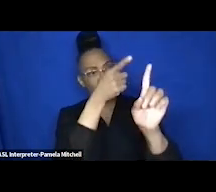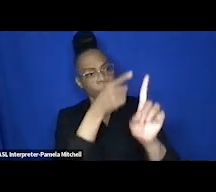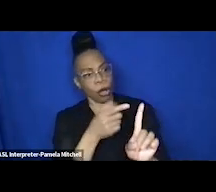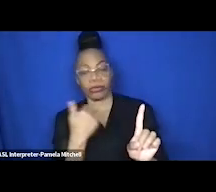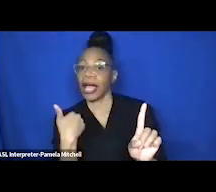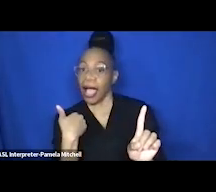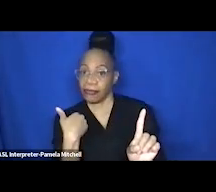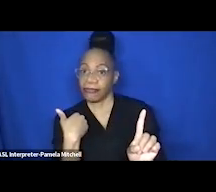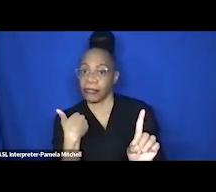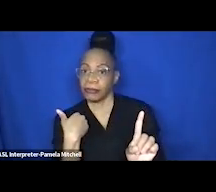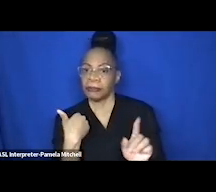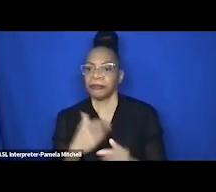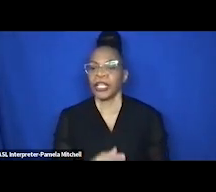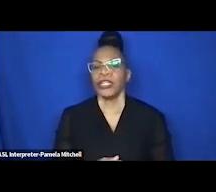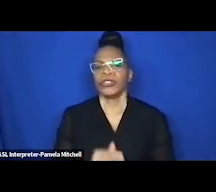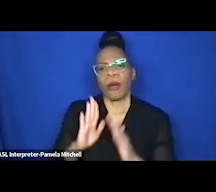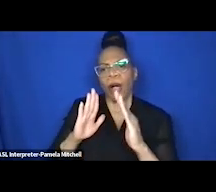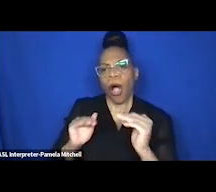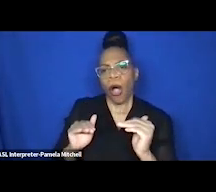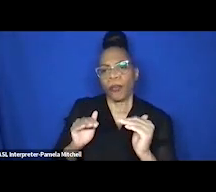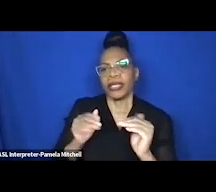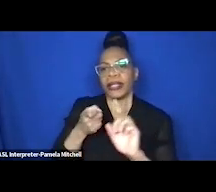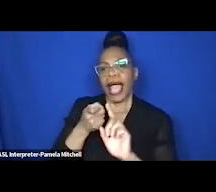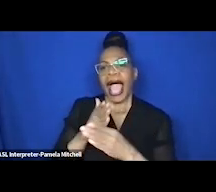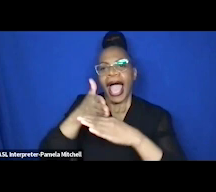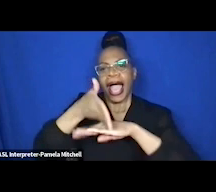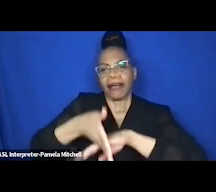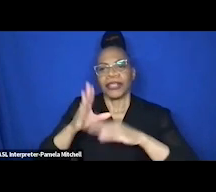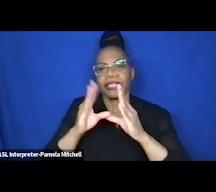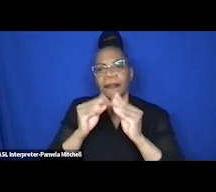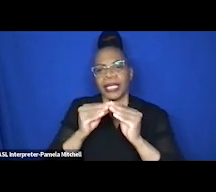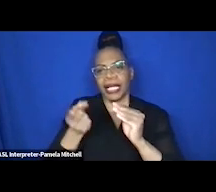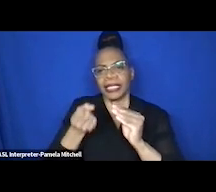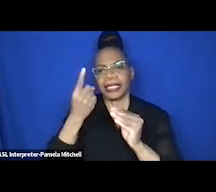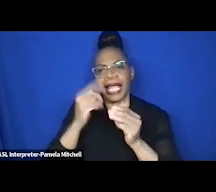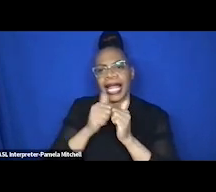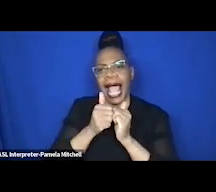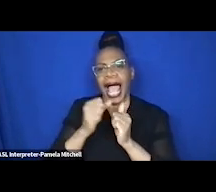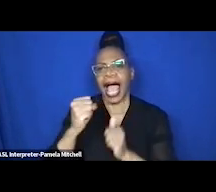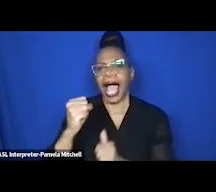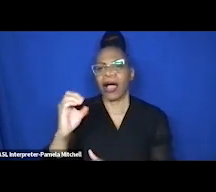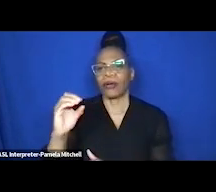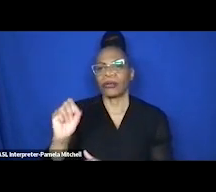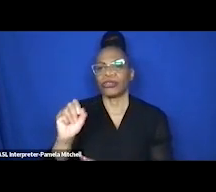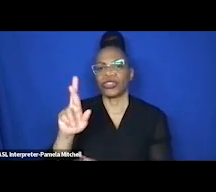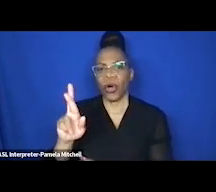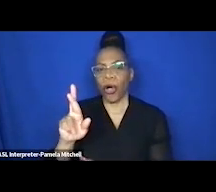And so what I really kind of hope for you to take away from this webinar today is really kind of looking at how SOAR, which stands for SSI/SSDI Outreach, Access,